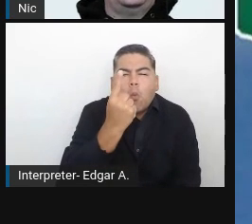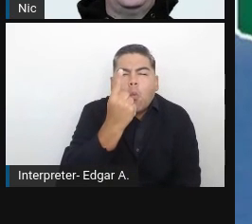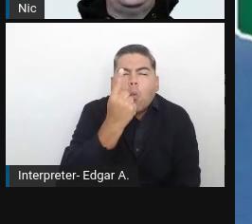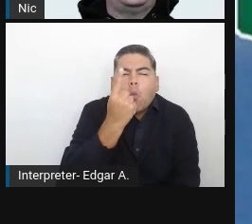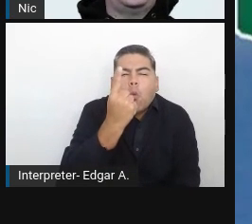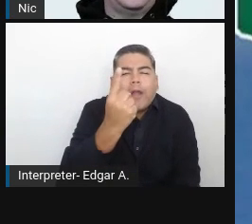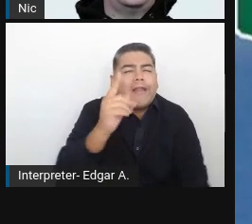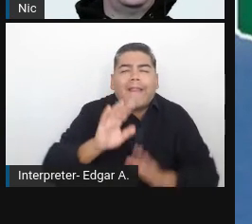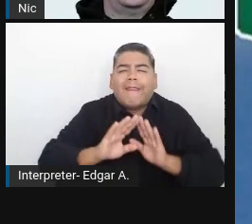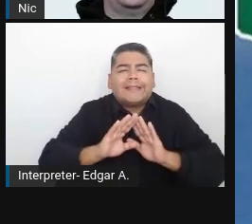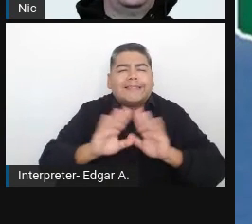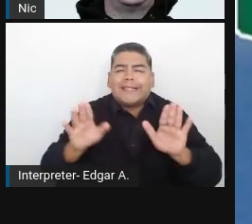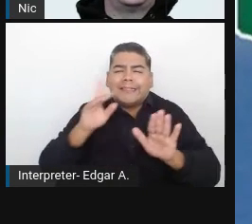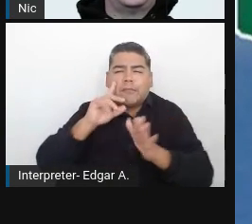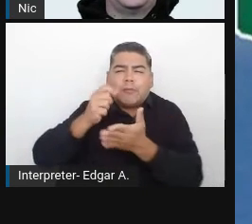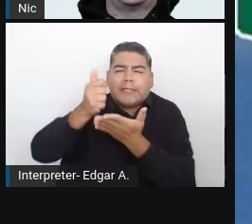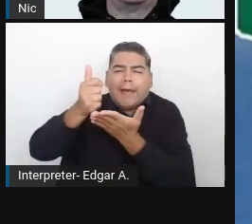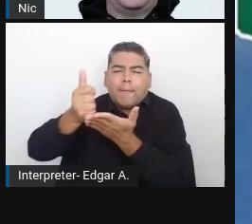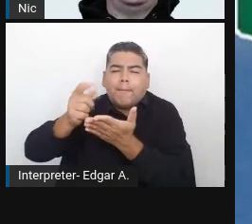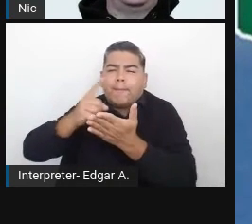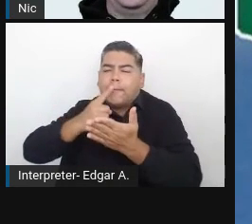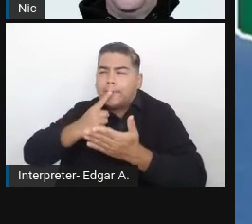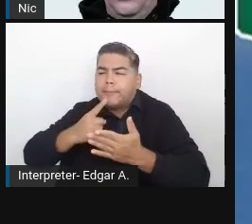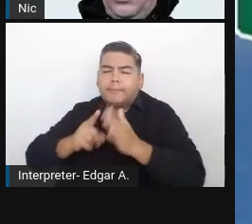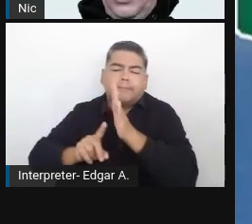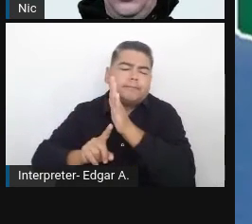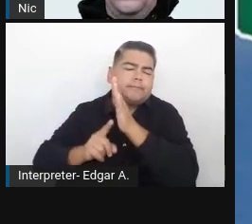When you've done that, what's the next month that you're going to do?